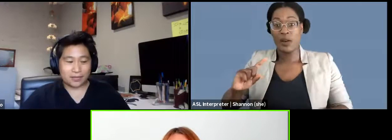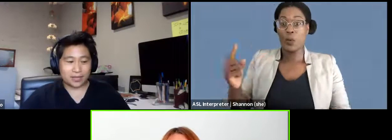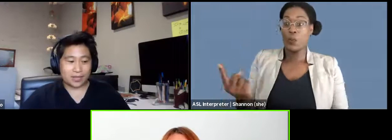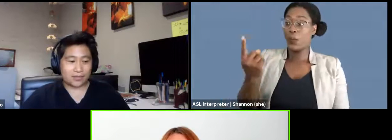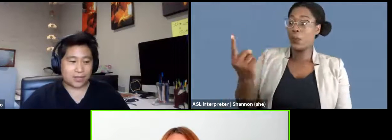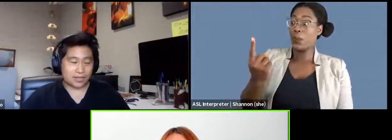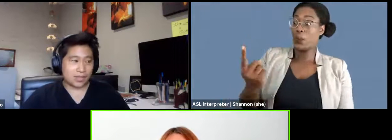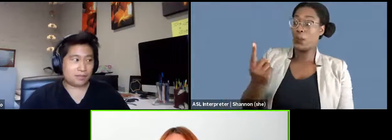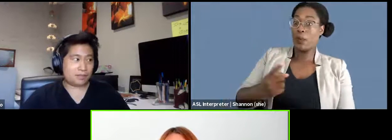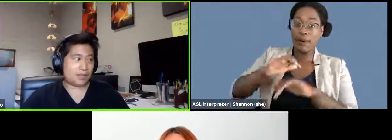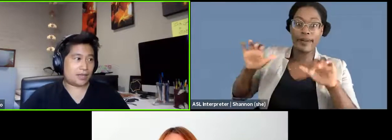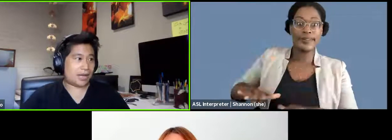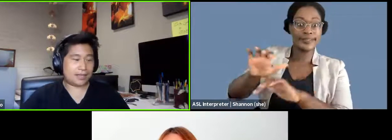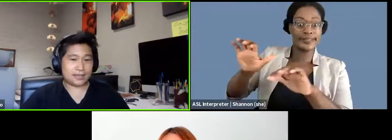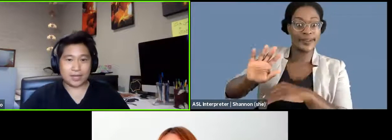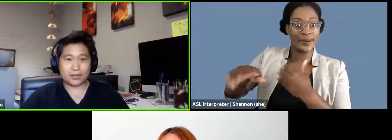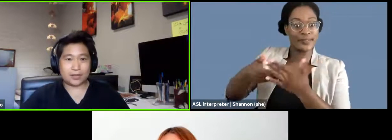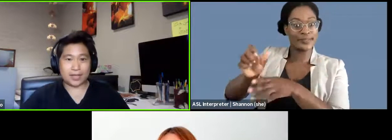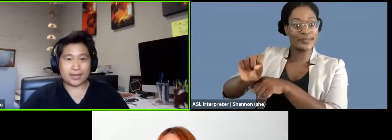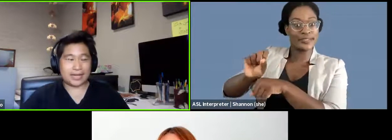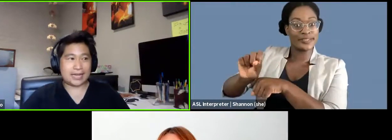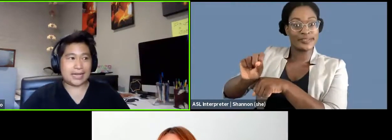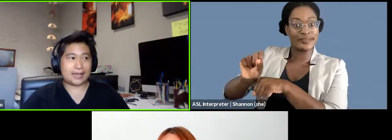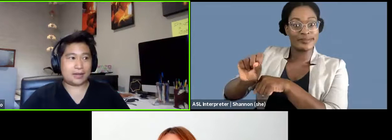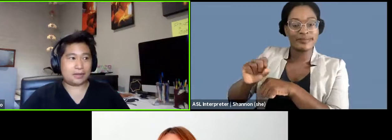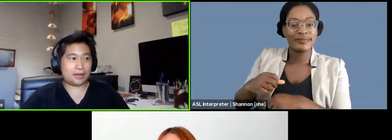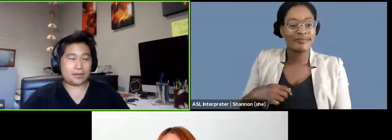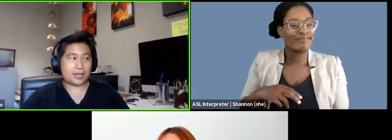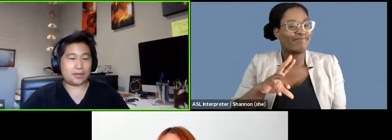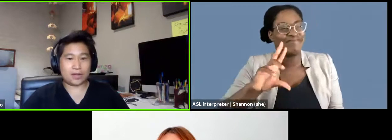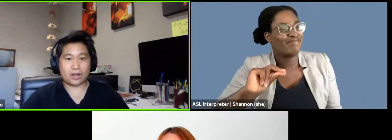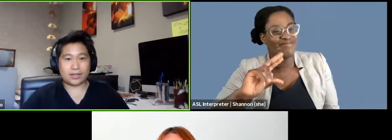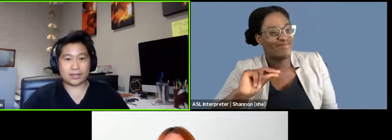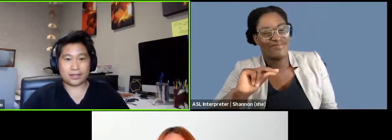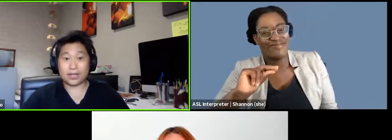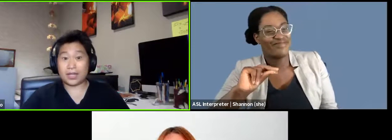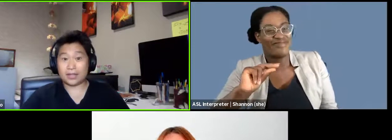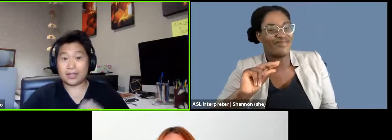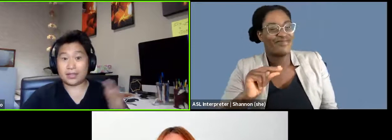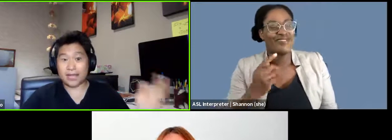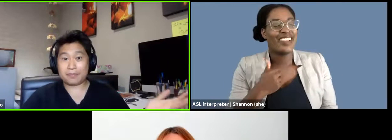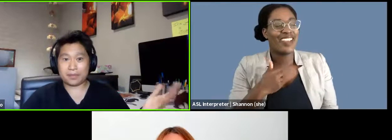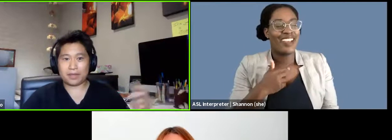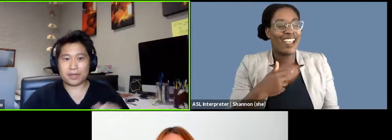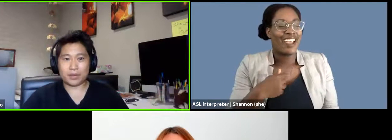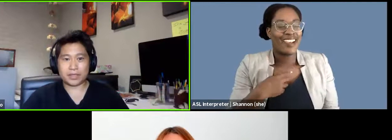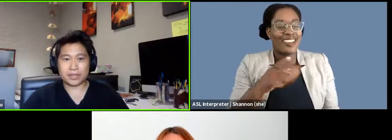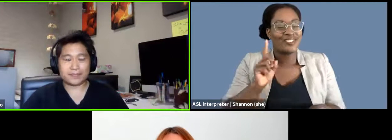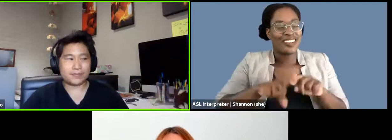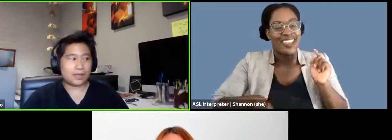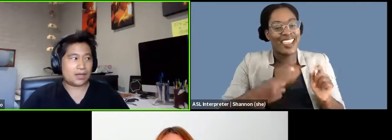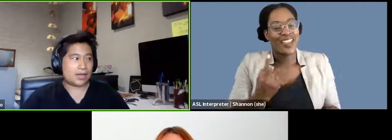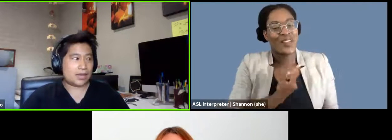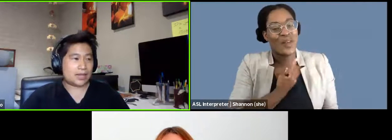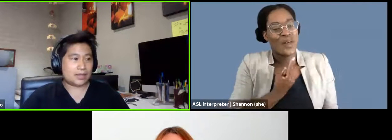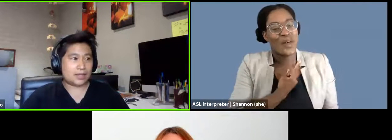of this conversation but I can tell you I have a ton of colleagues that built a coalition. I think